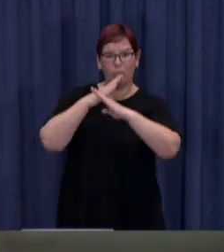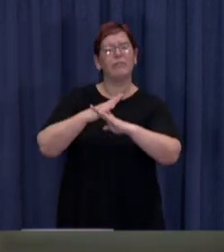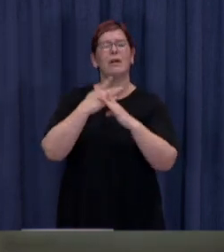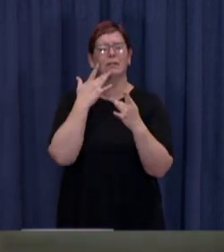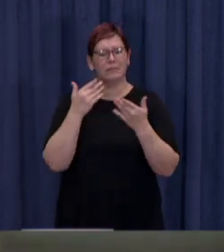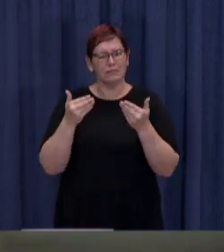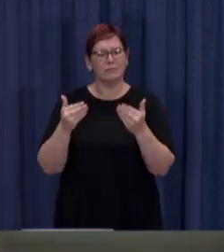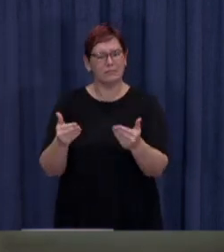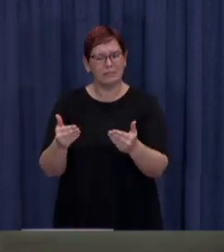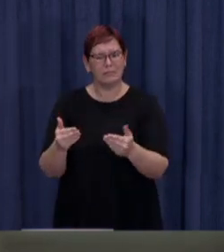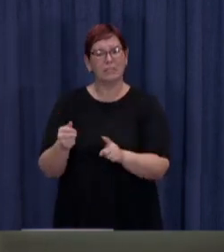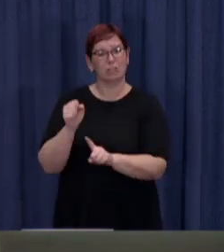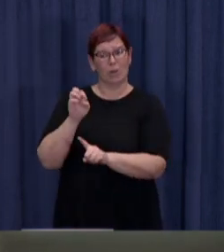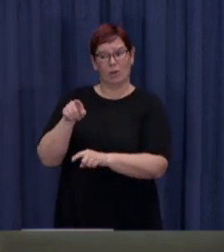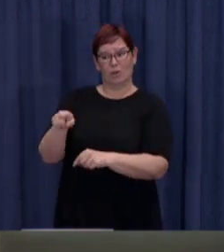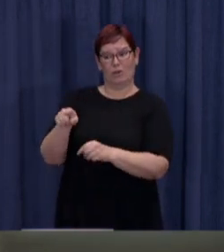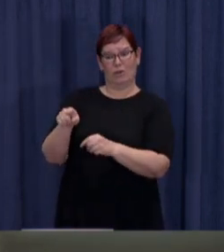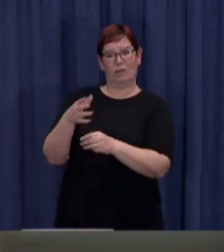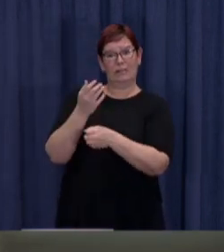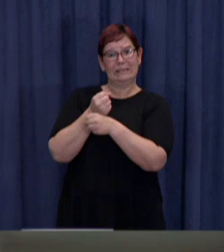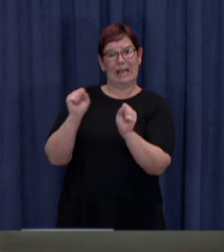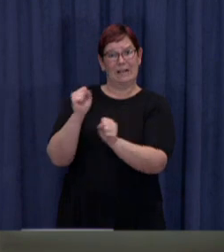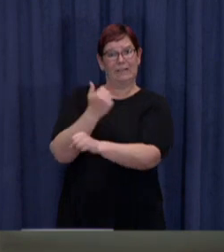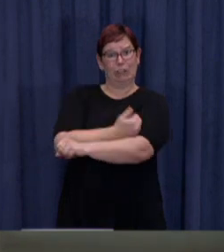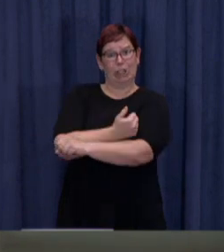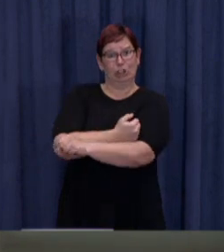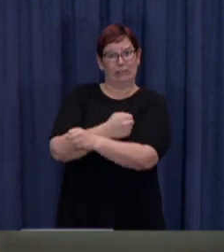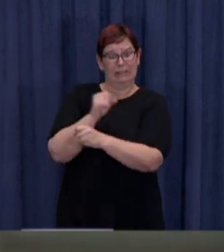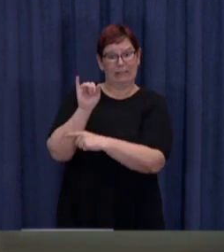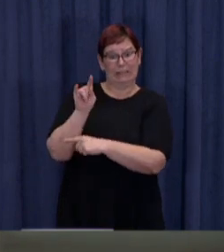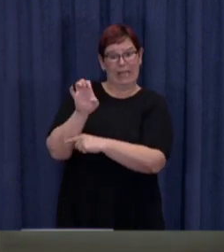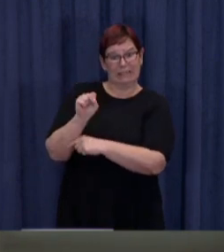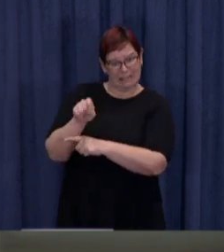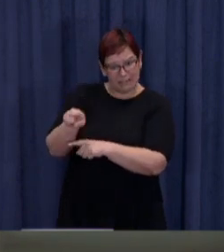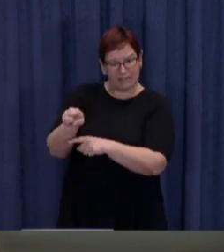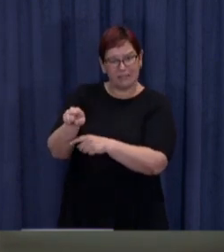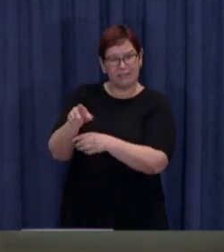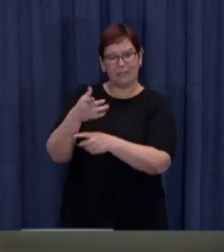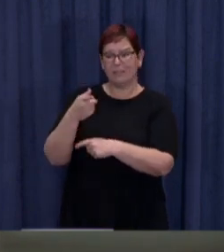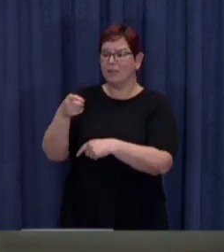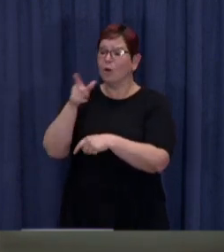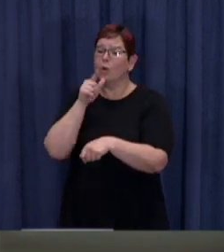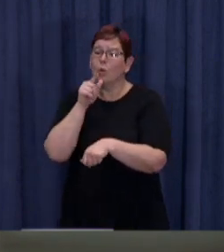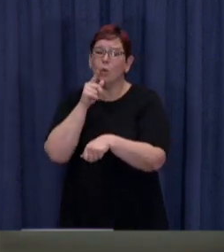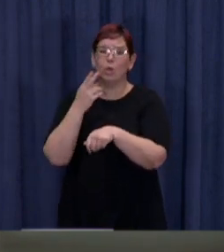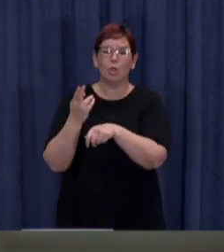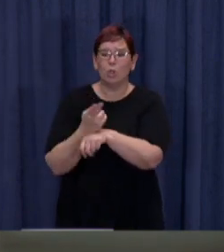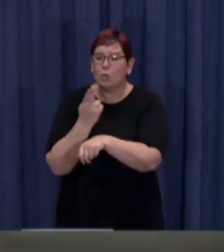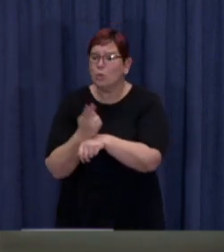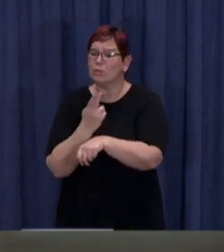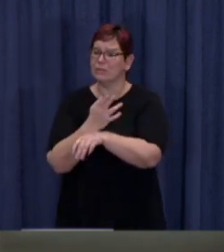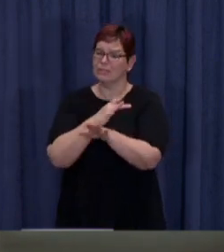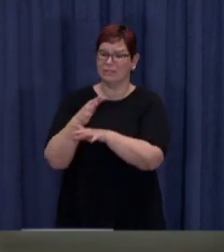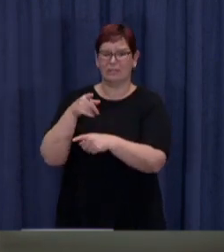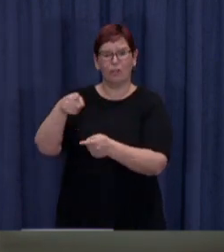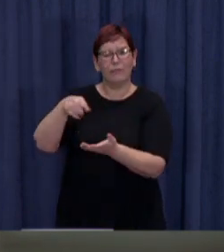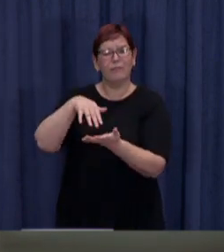a means of making sure that we can care for people who are very vulnerable there are people with big issues in their lives and I think that more than ever we